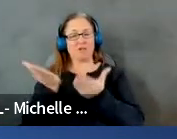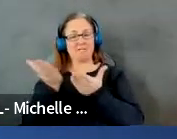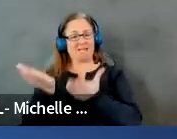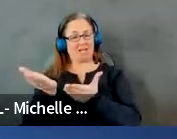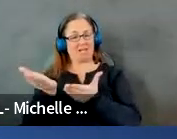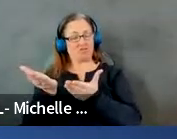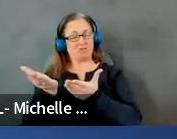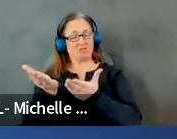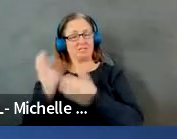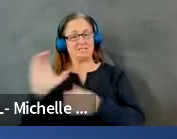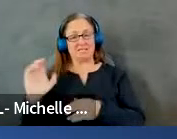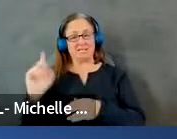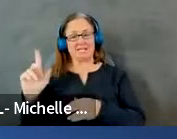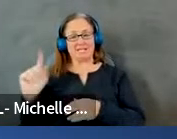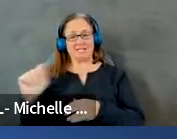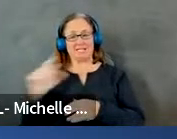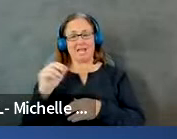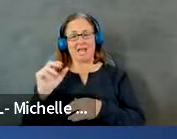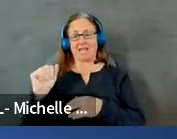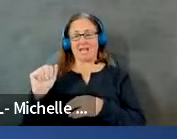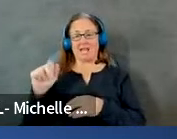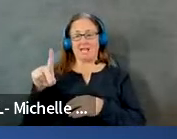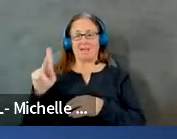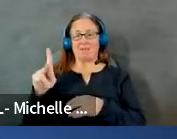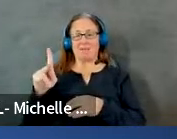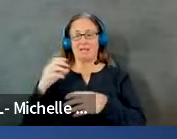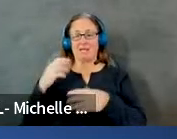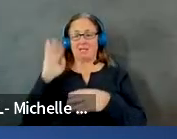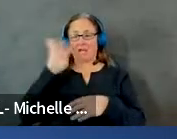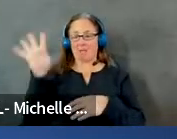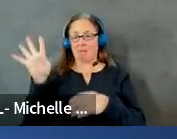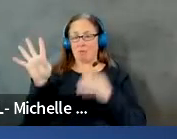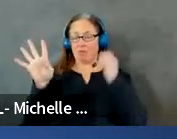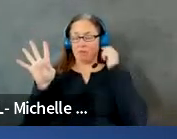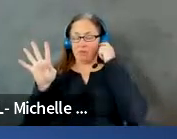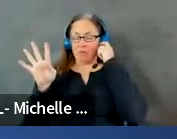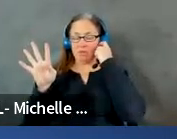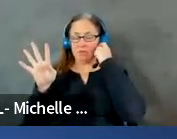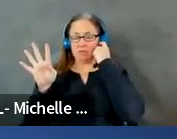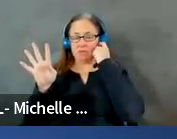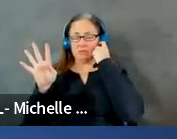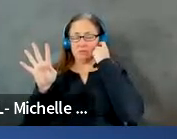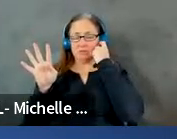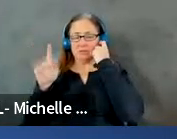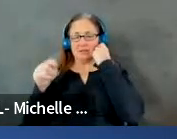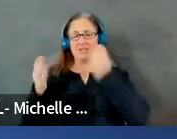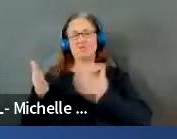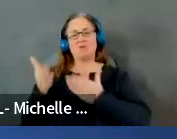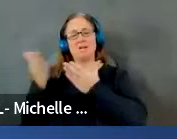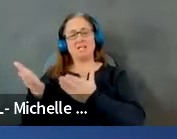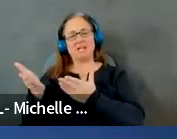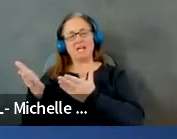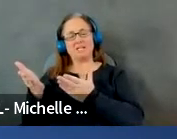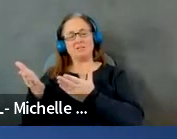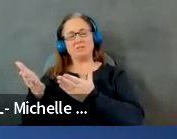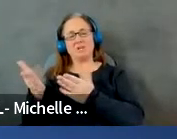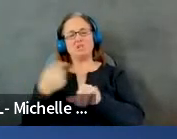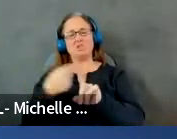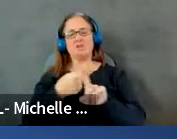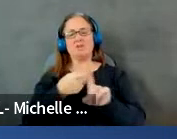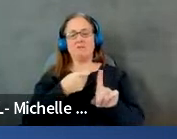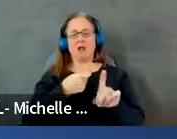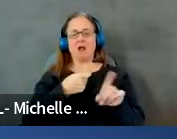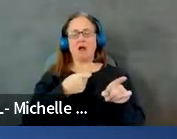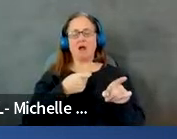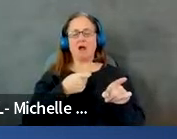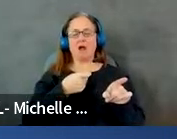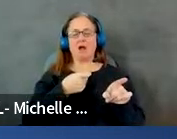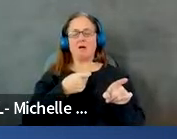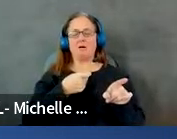that CDT and AAPD came up with that's partially, you know, informed by the insights that we herd